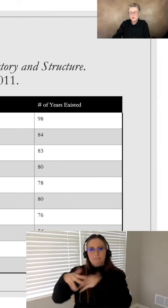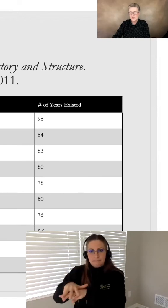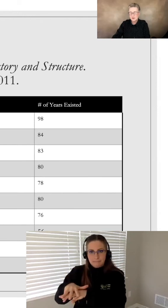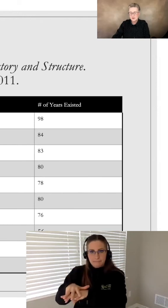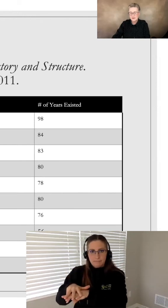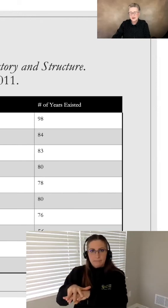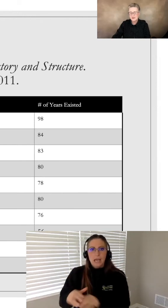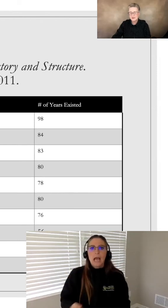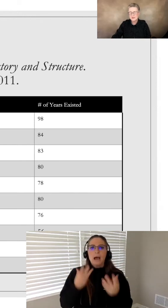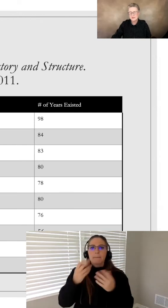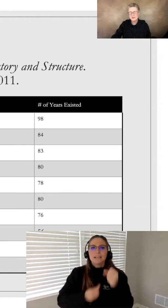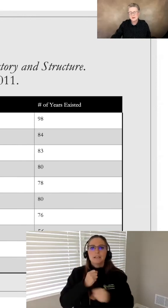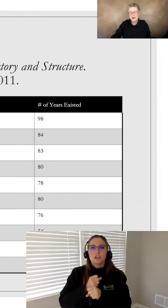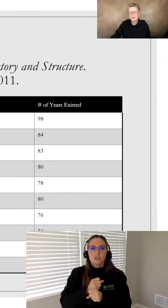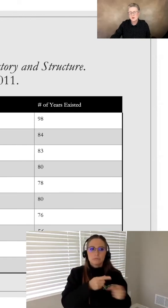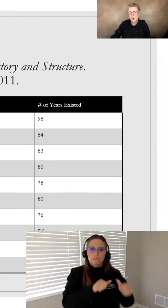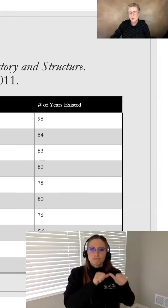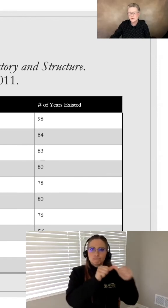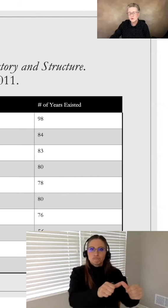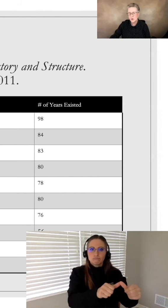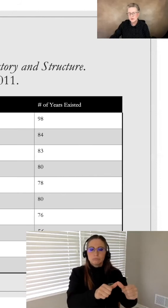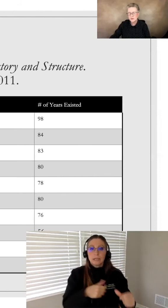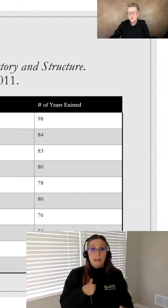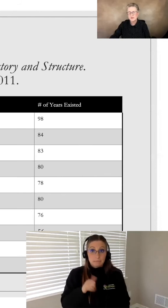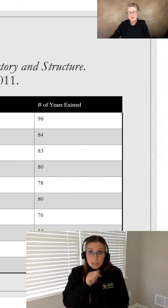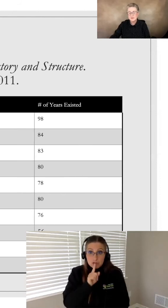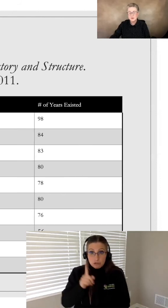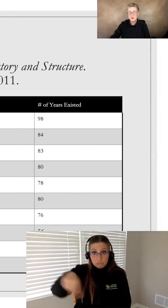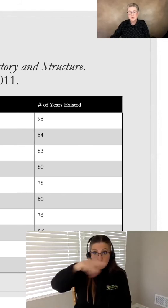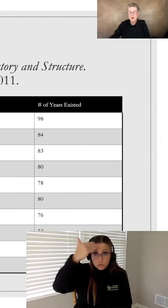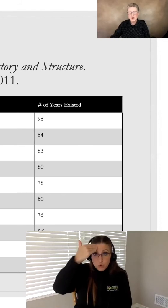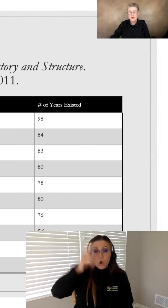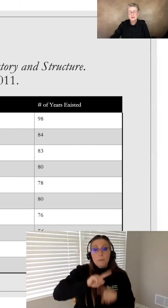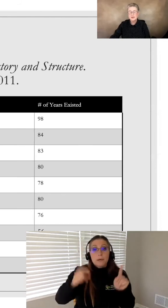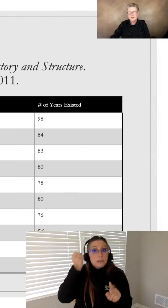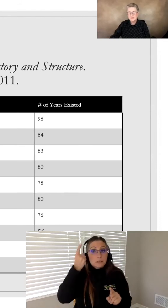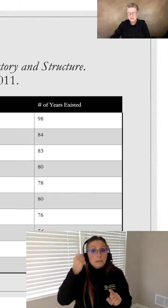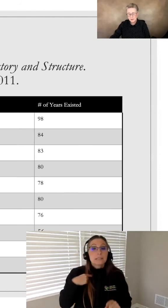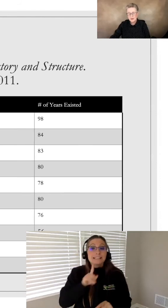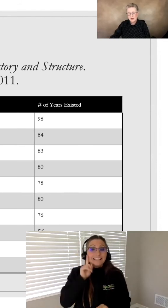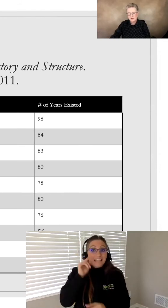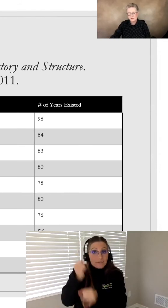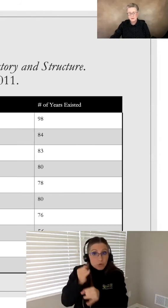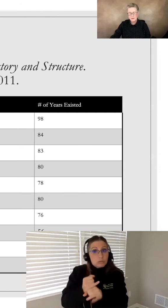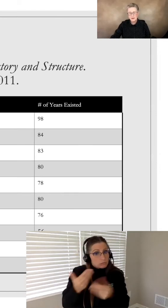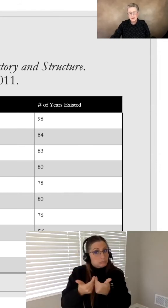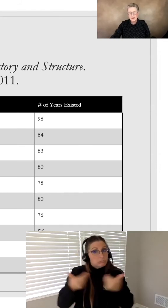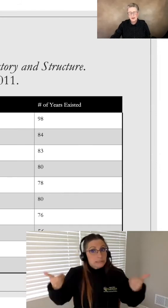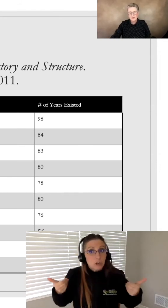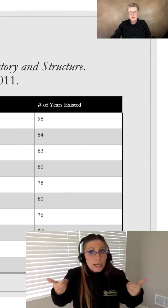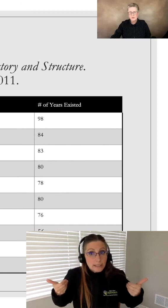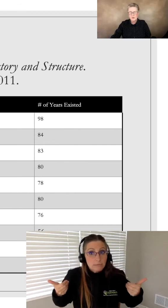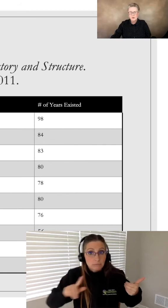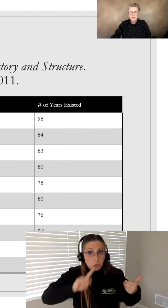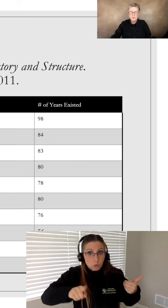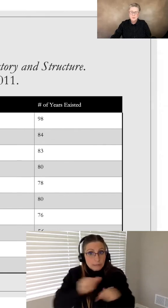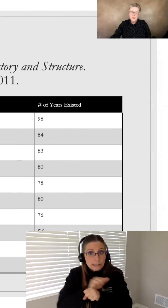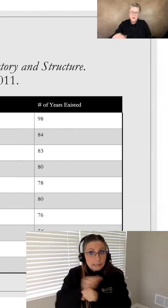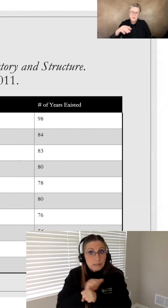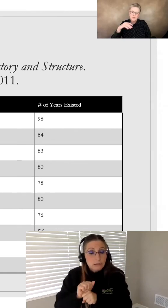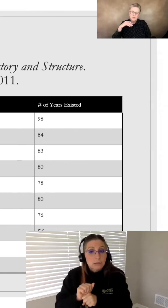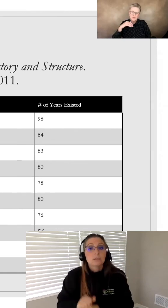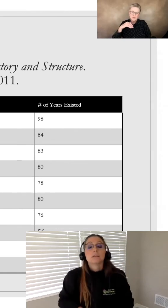years that they existed and I didn't know if you know this but Deaf schools were segregated and